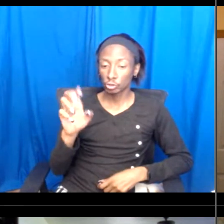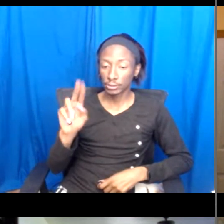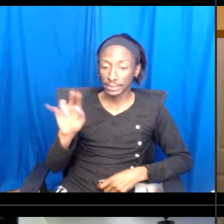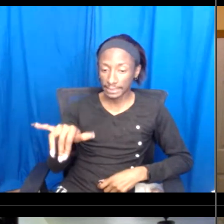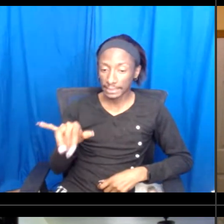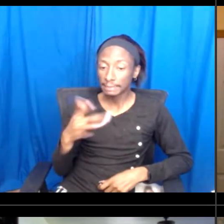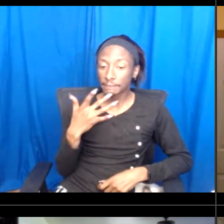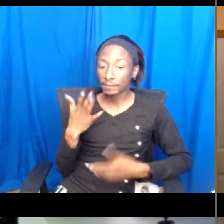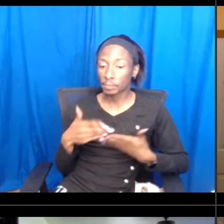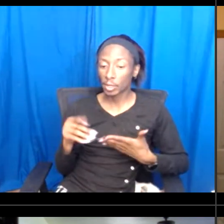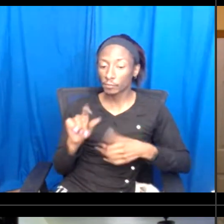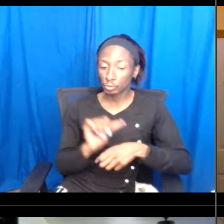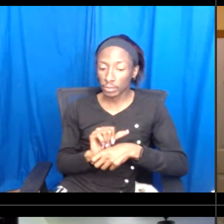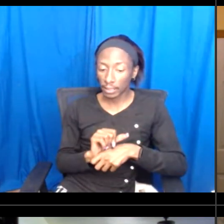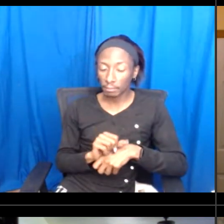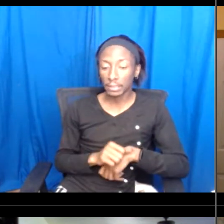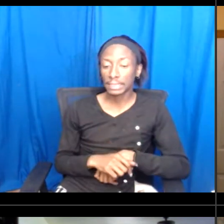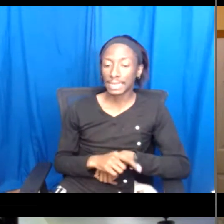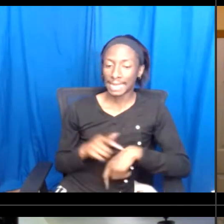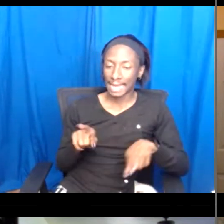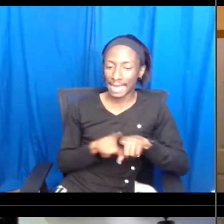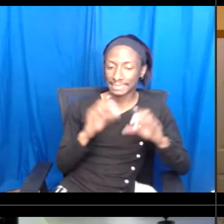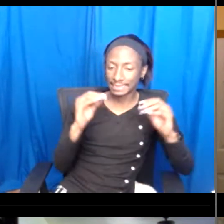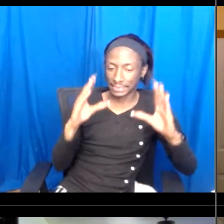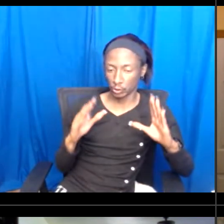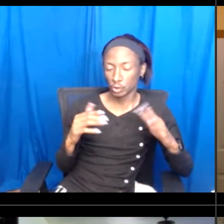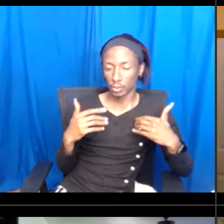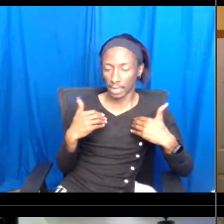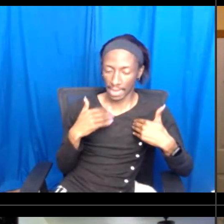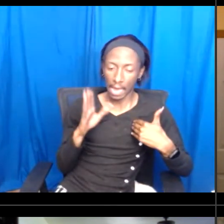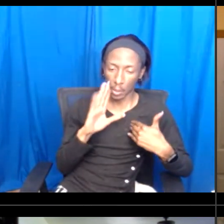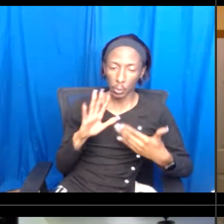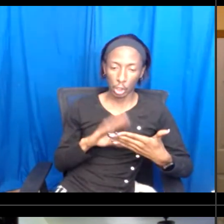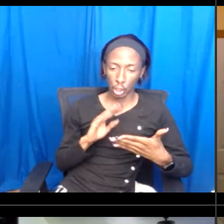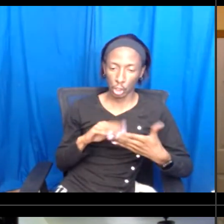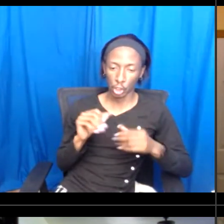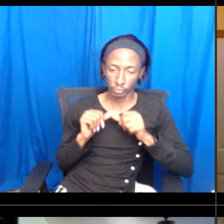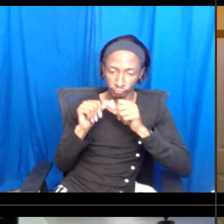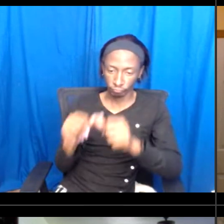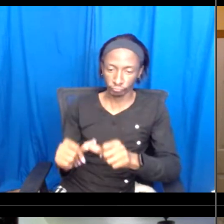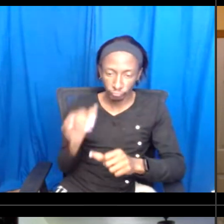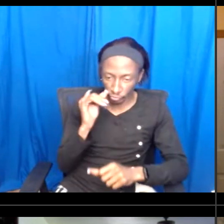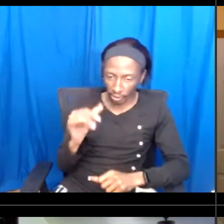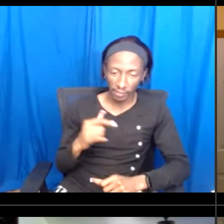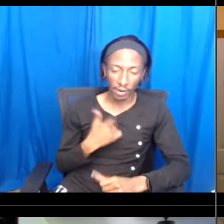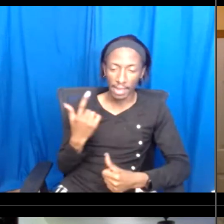I'd say as an educator, I am a lifelong learner and I love constantly learning about what's happening